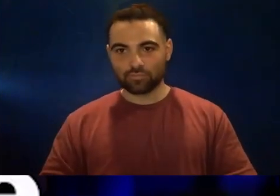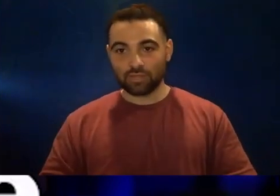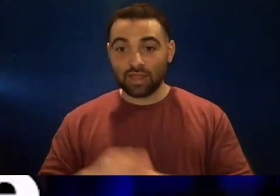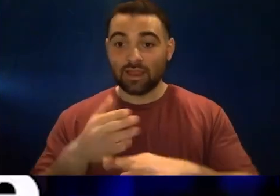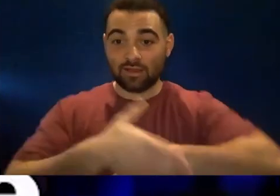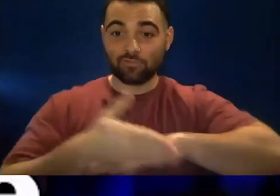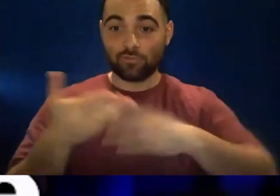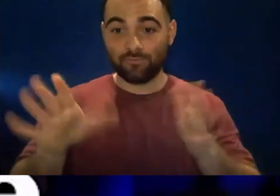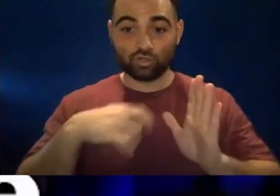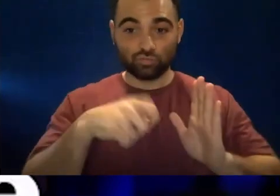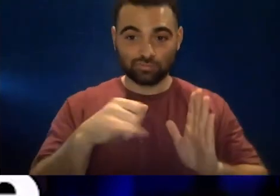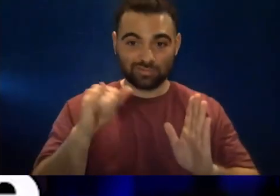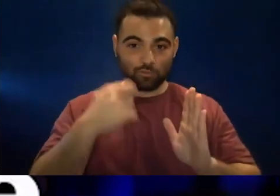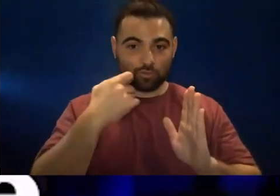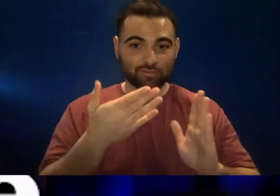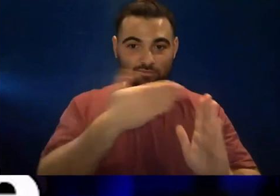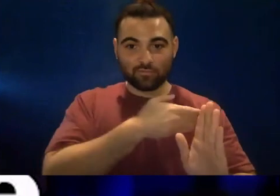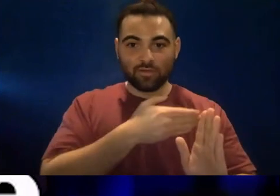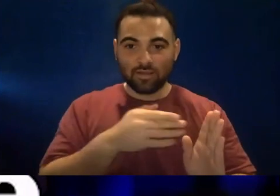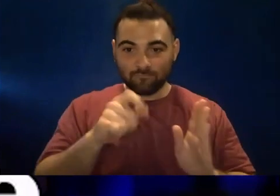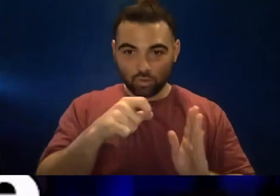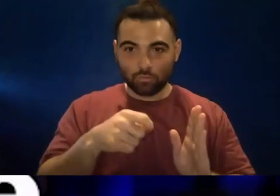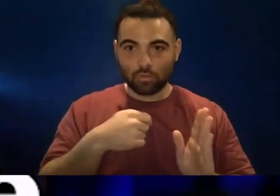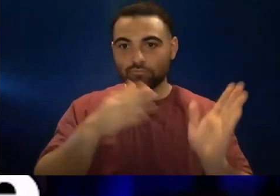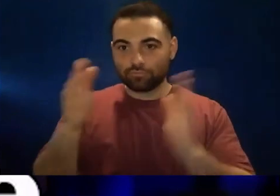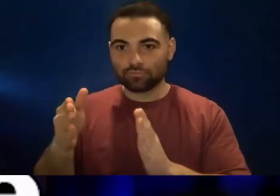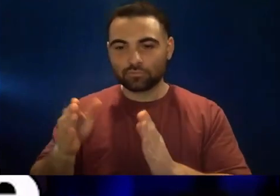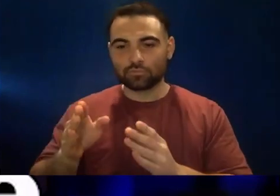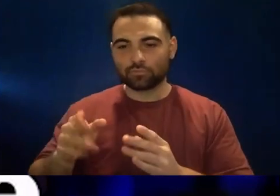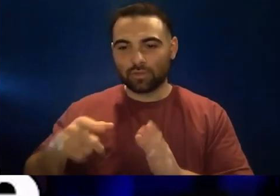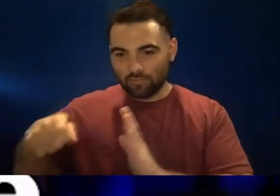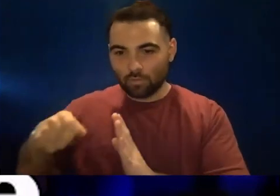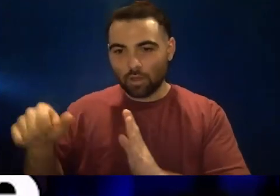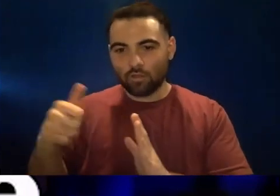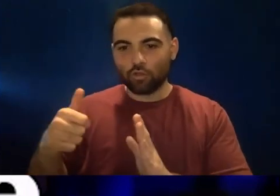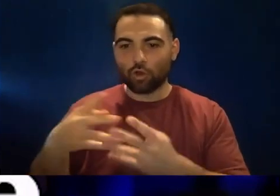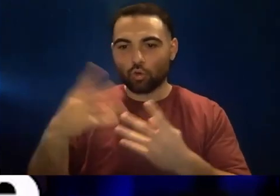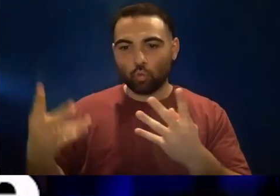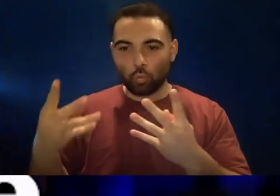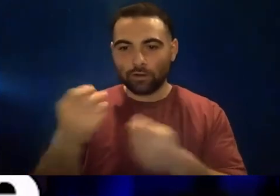was a film about the queer liberation march, which was this wonderful moment in New York